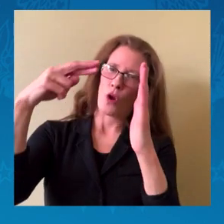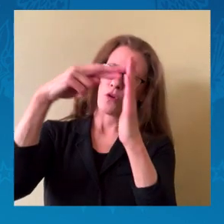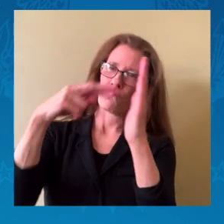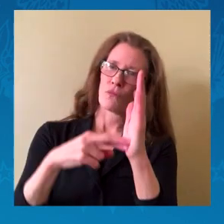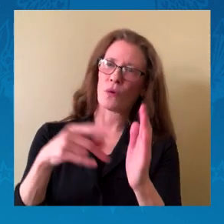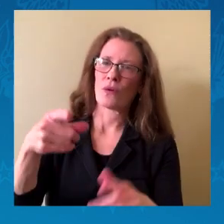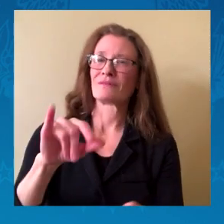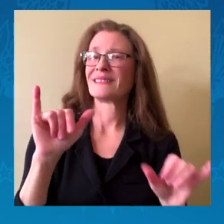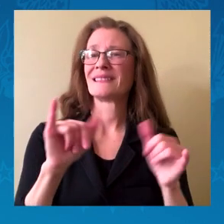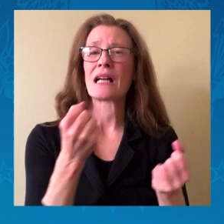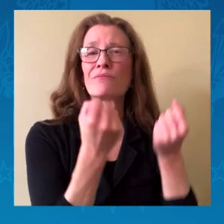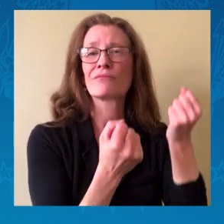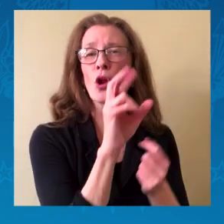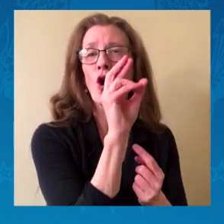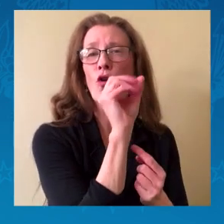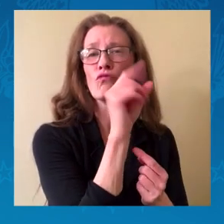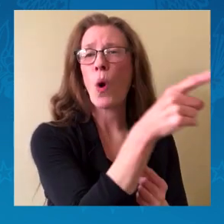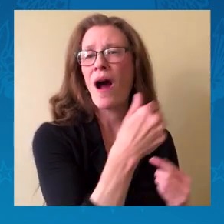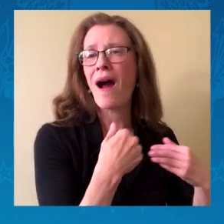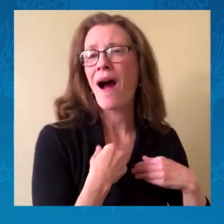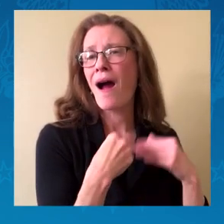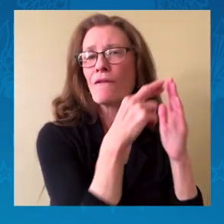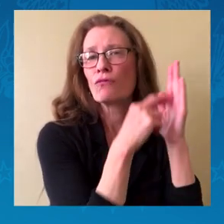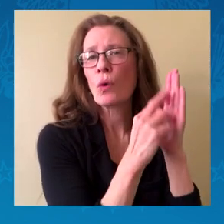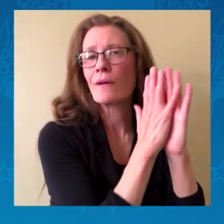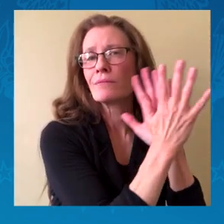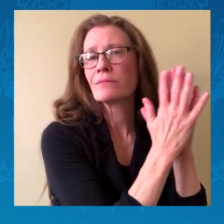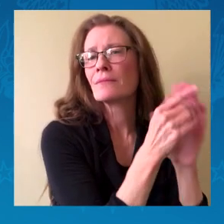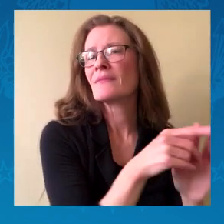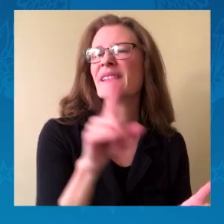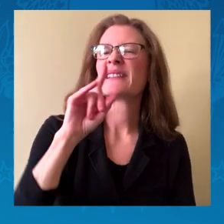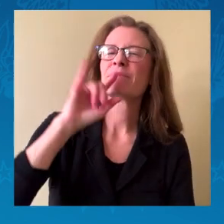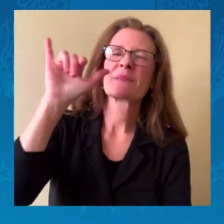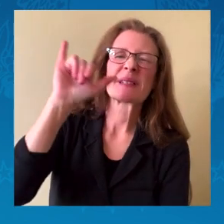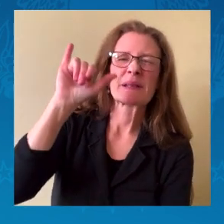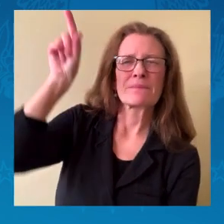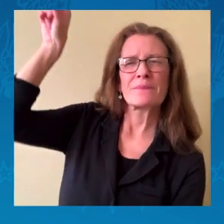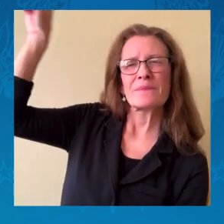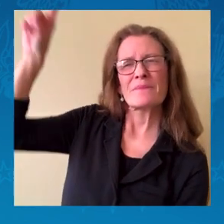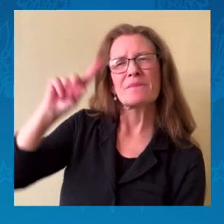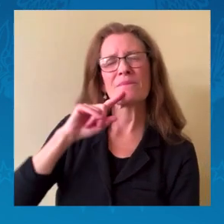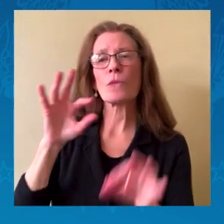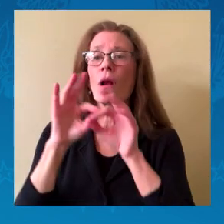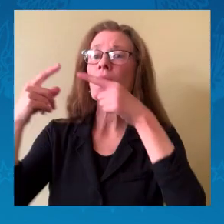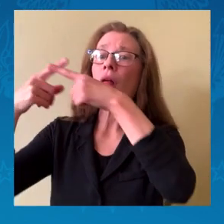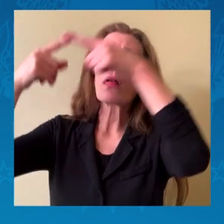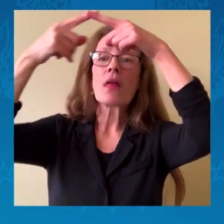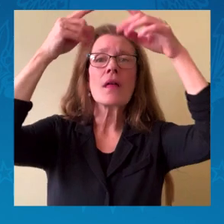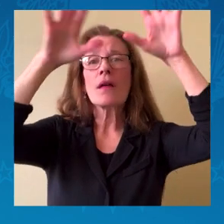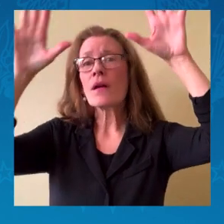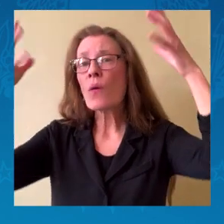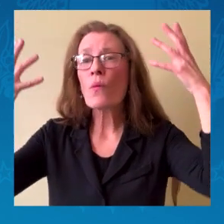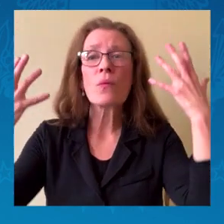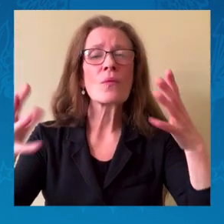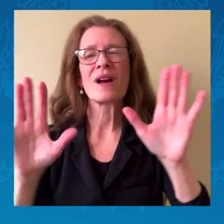we avoid conflict. That is unintended, but the result of a misinterpretation of intentions.